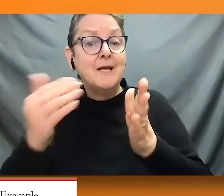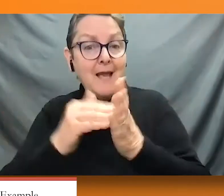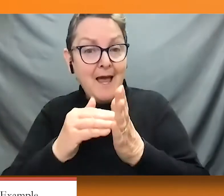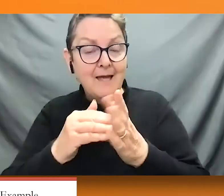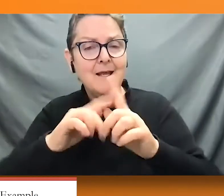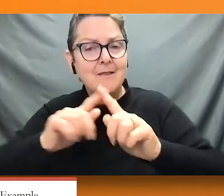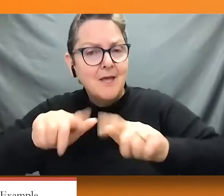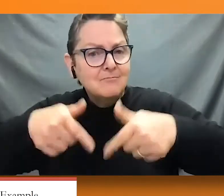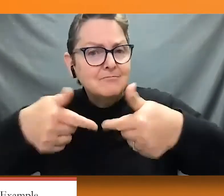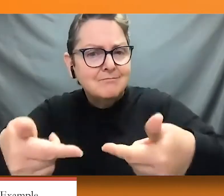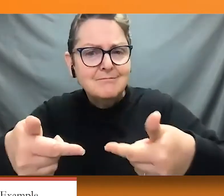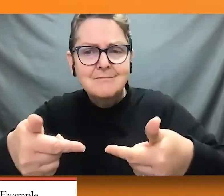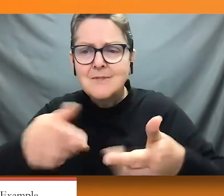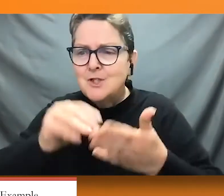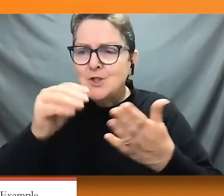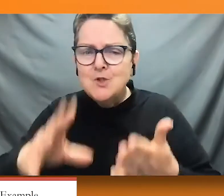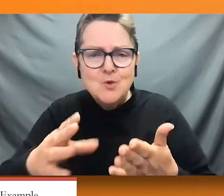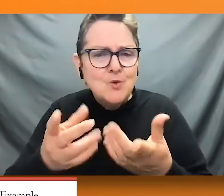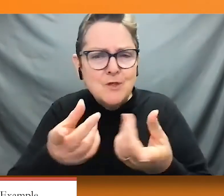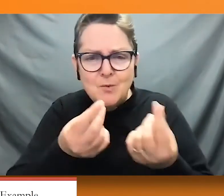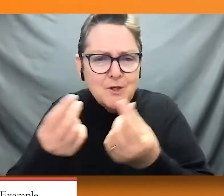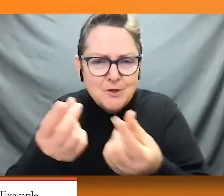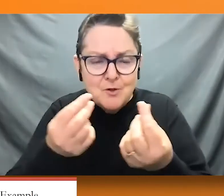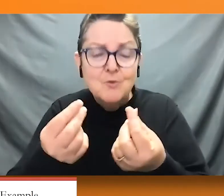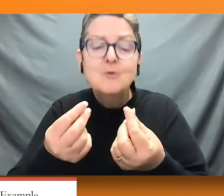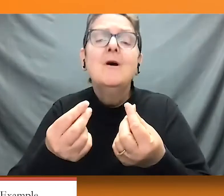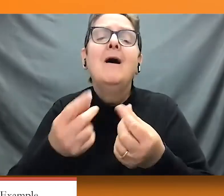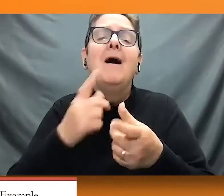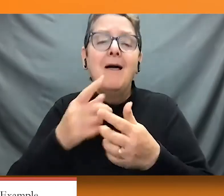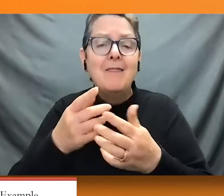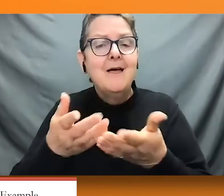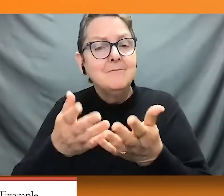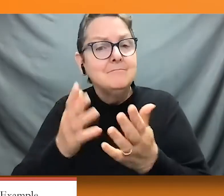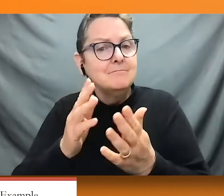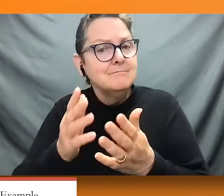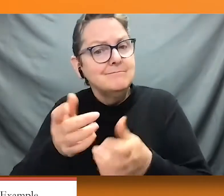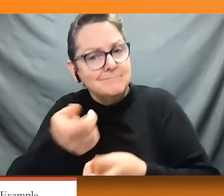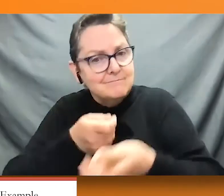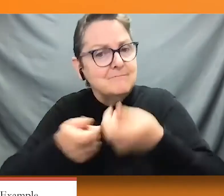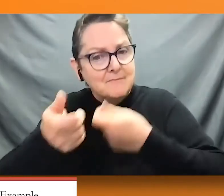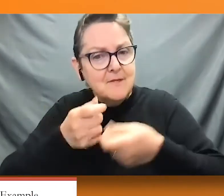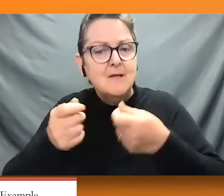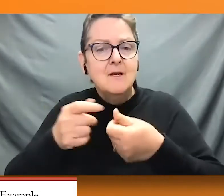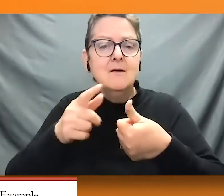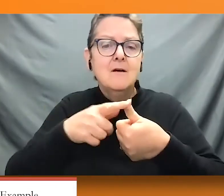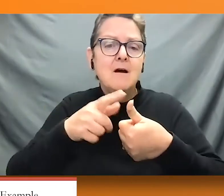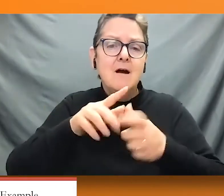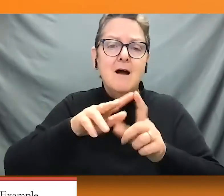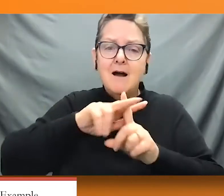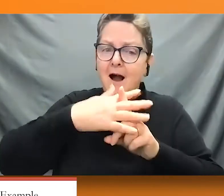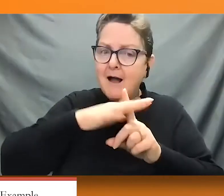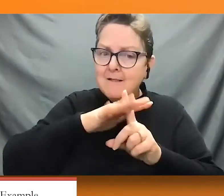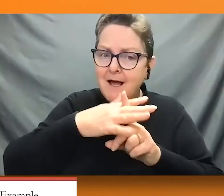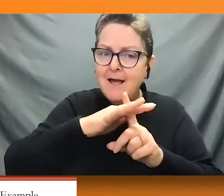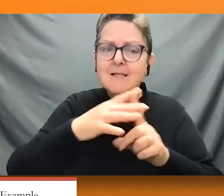and pull from the students-- can they remember that they need to look at the context clues first, then they can look at word parts.